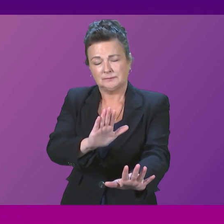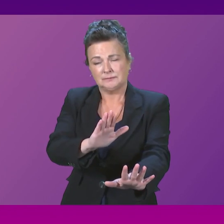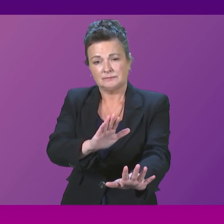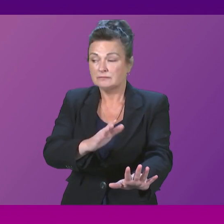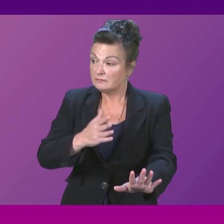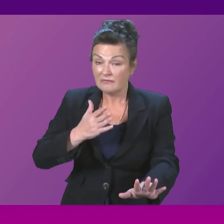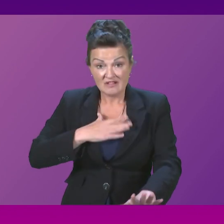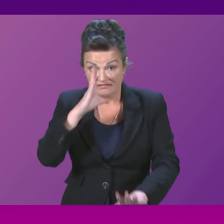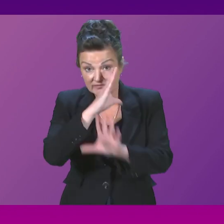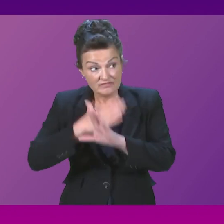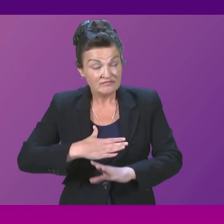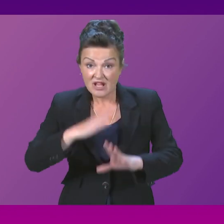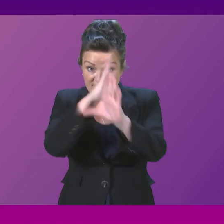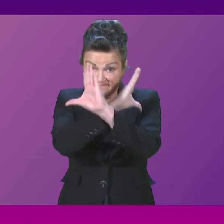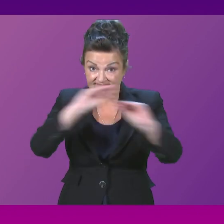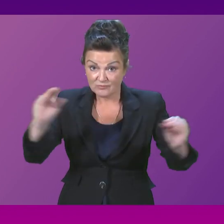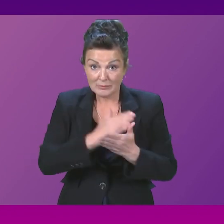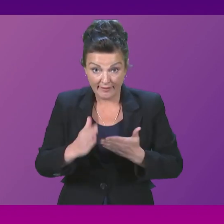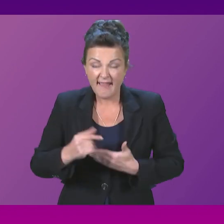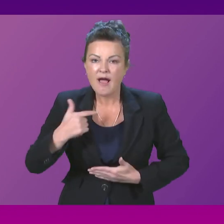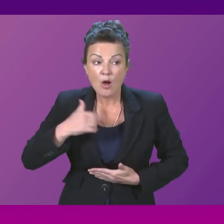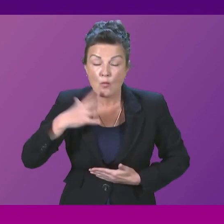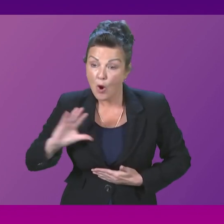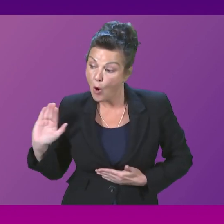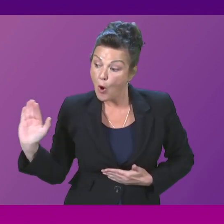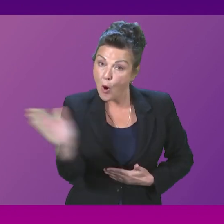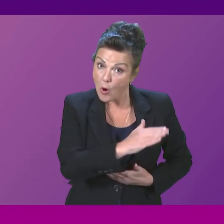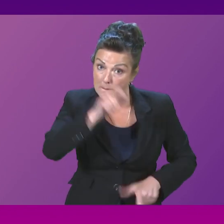I would like to be clear that I wish everyone in the chamber and beyond to hear the First